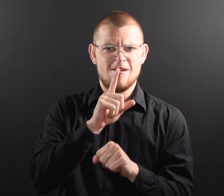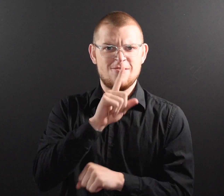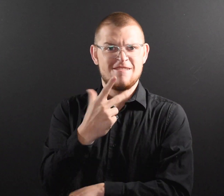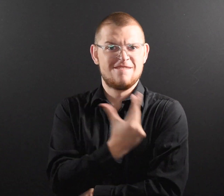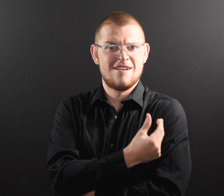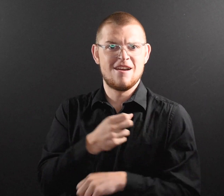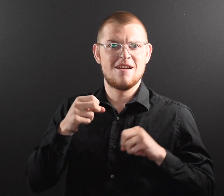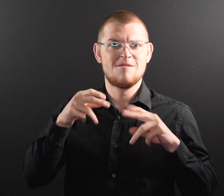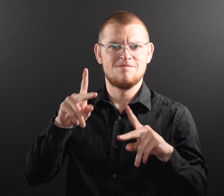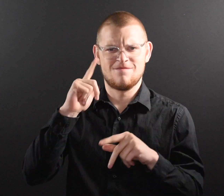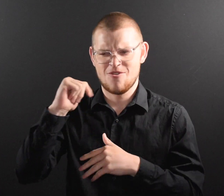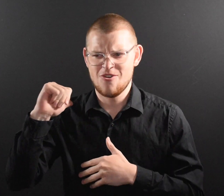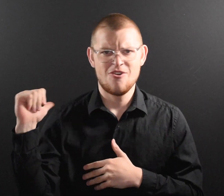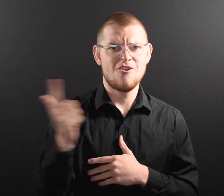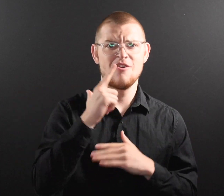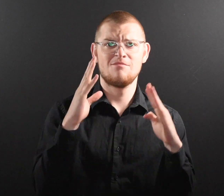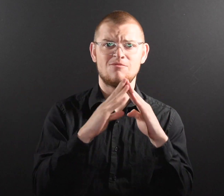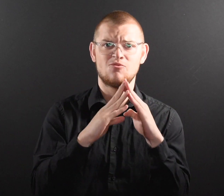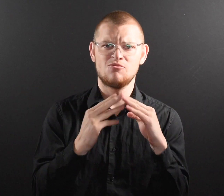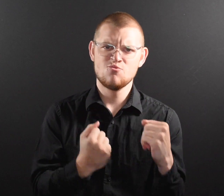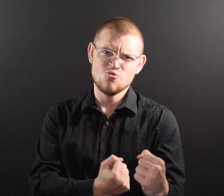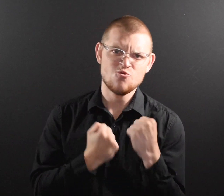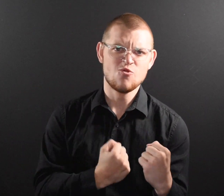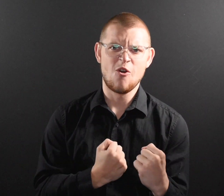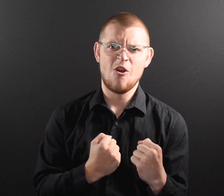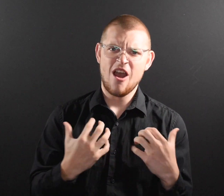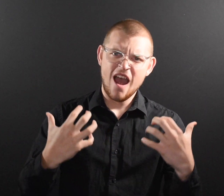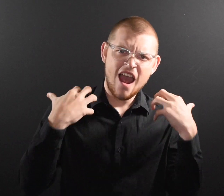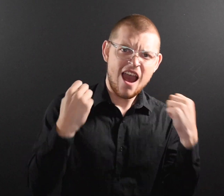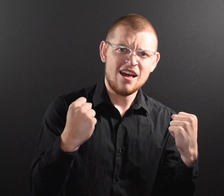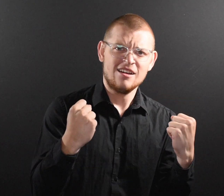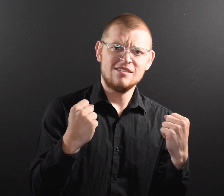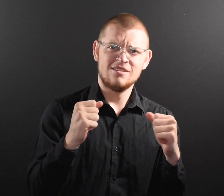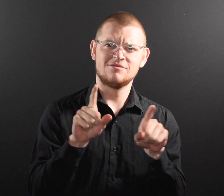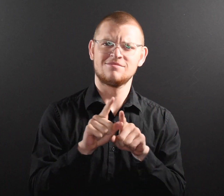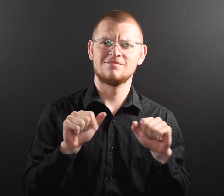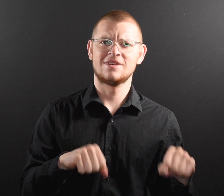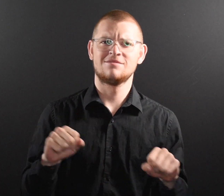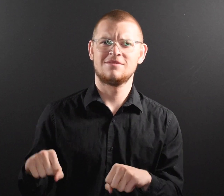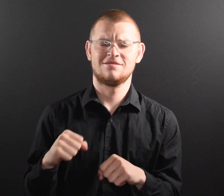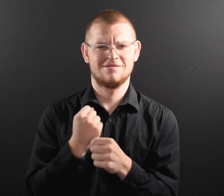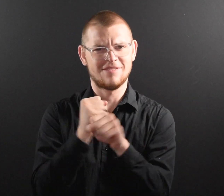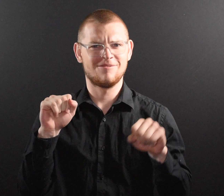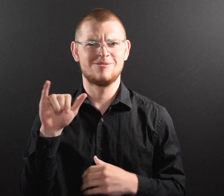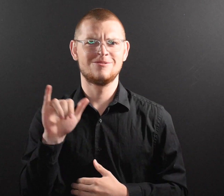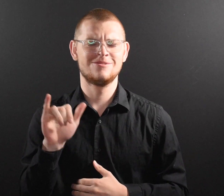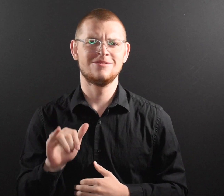opportunities like these to make every community as strong, safe and healthy as possible.”